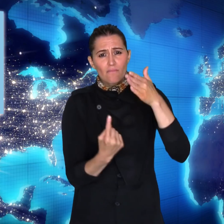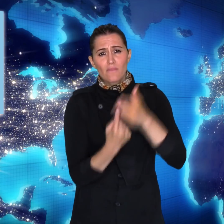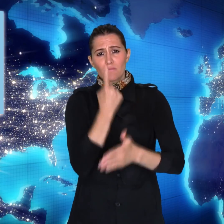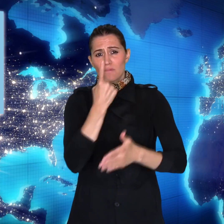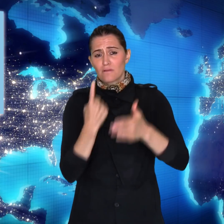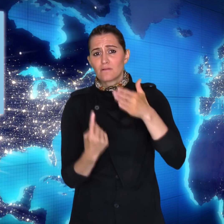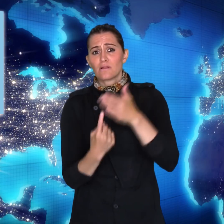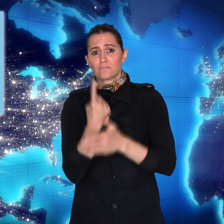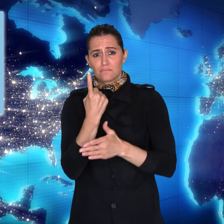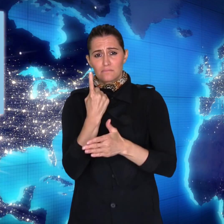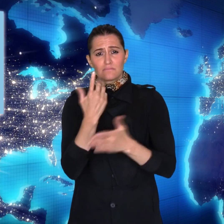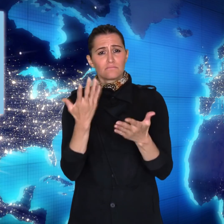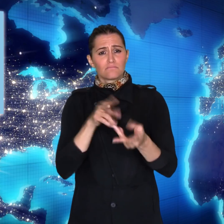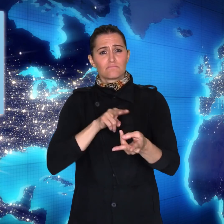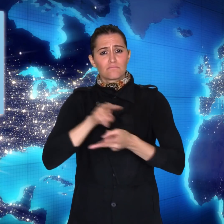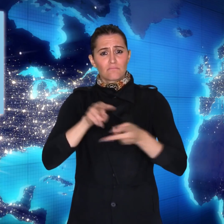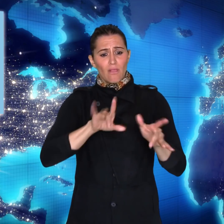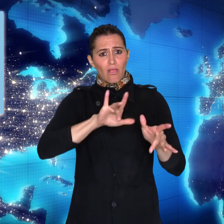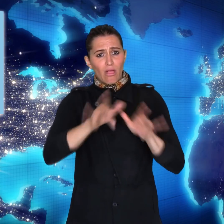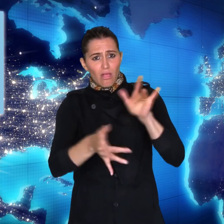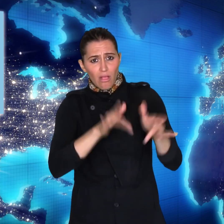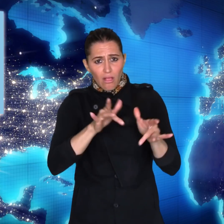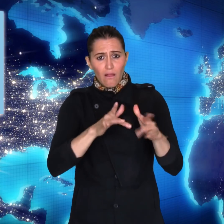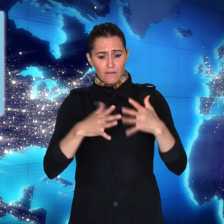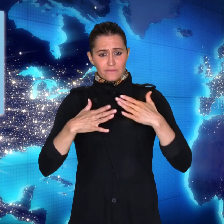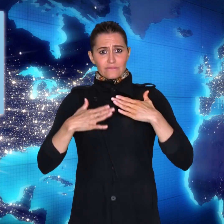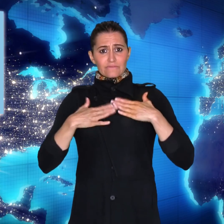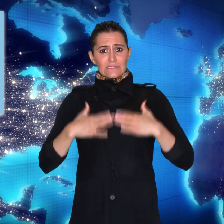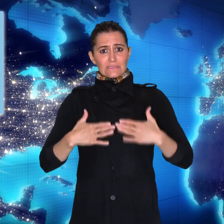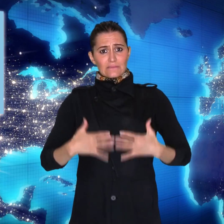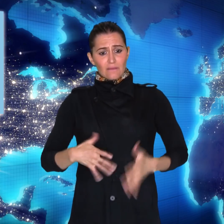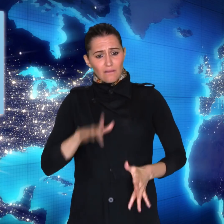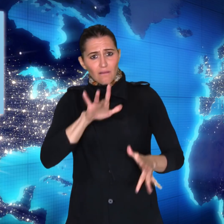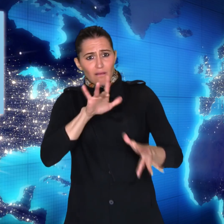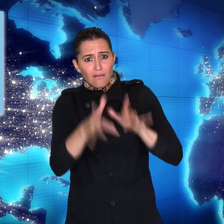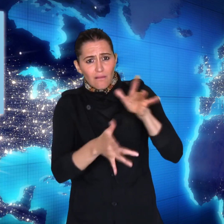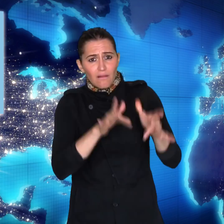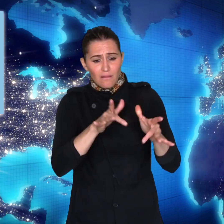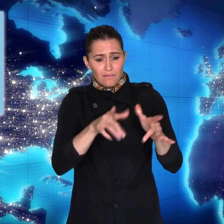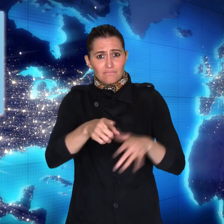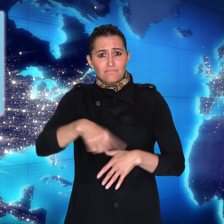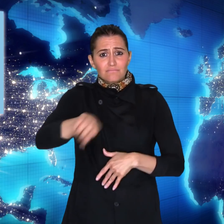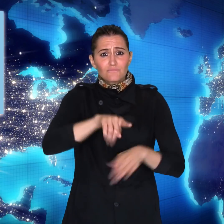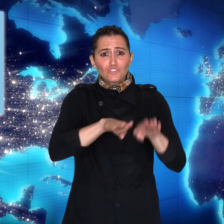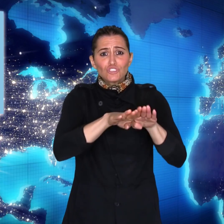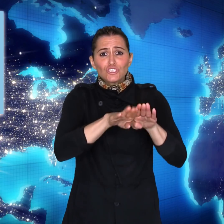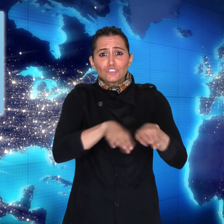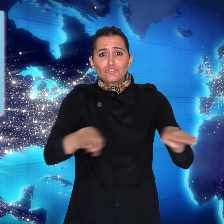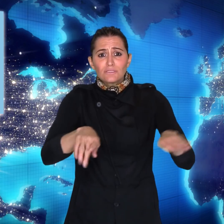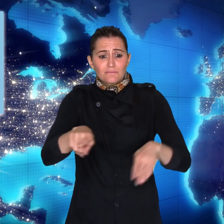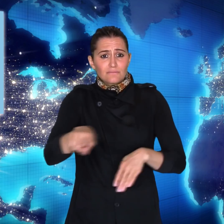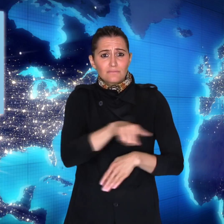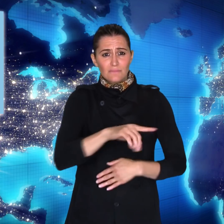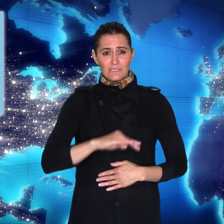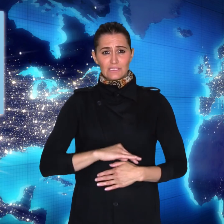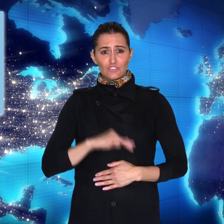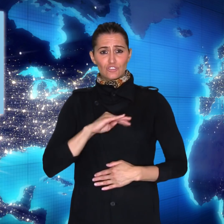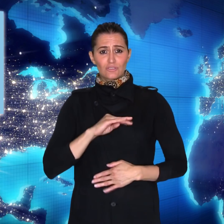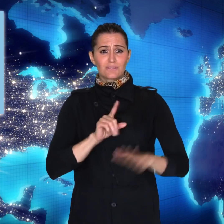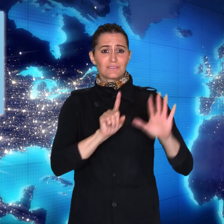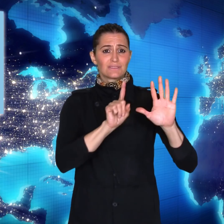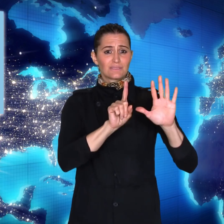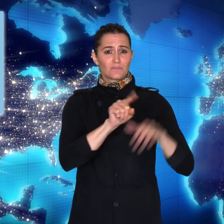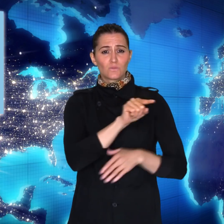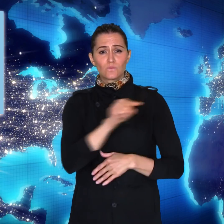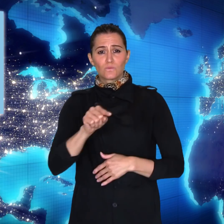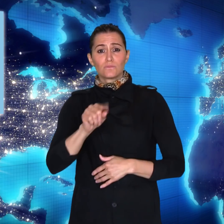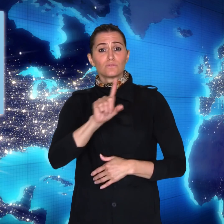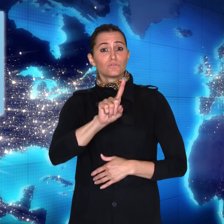6 to 13 at a boarding school for the Deaf.